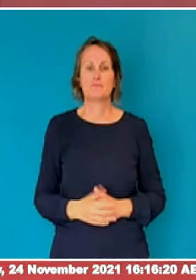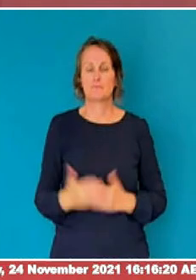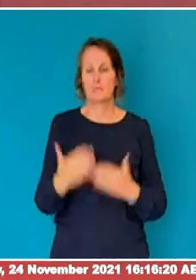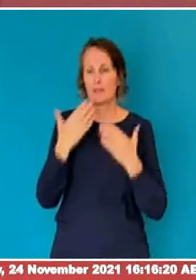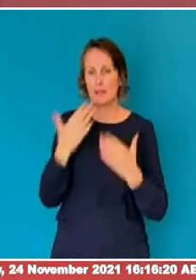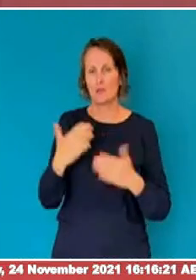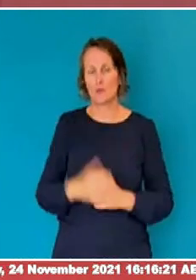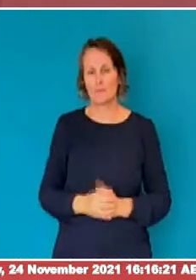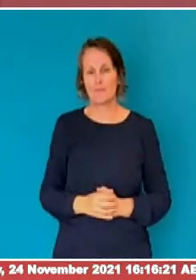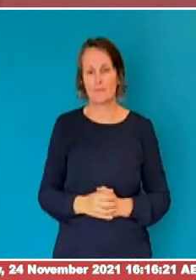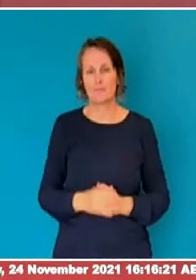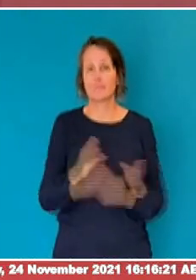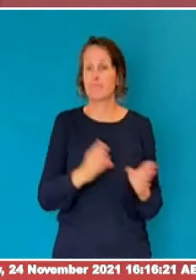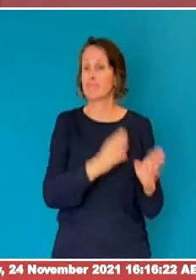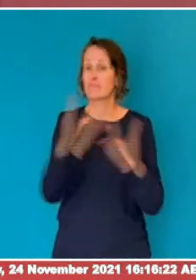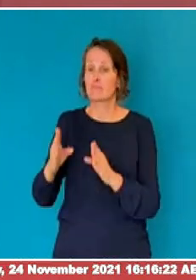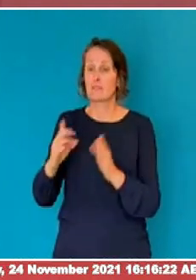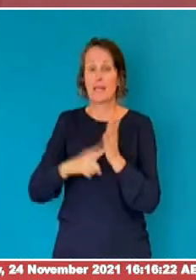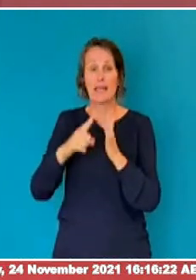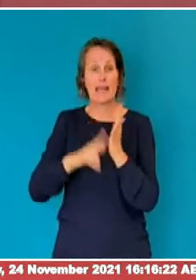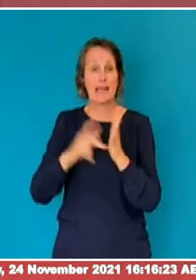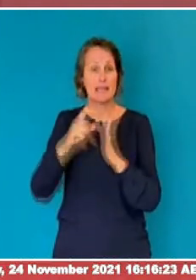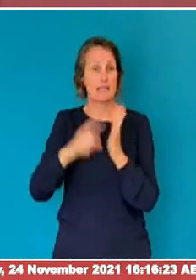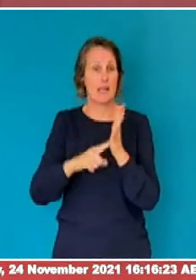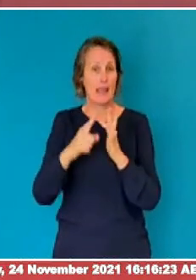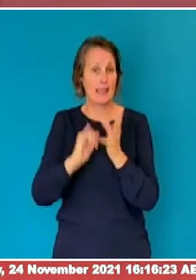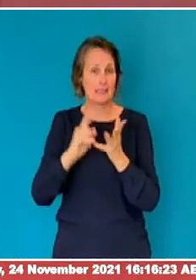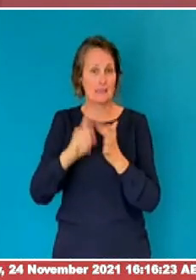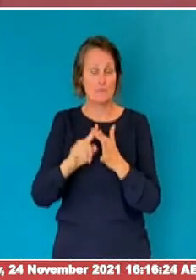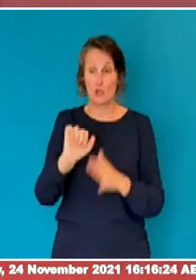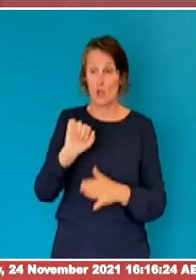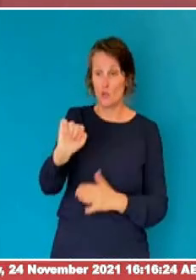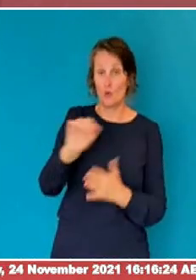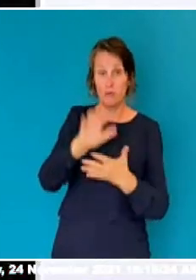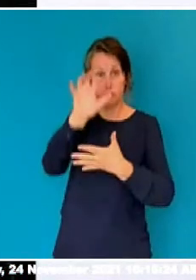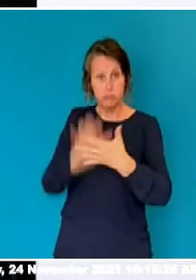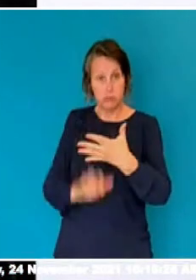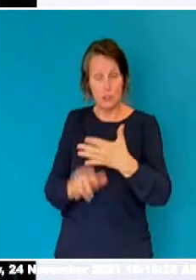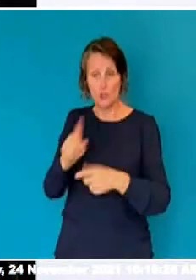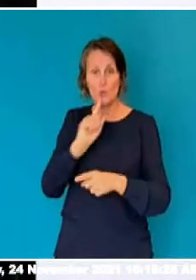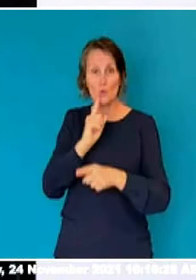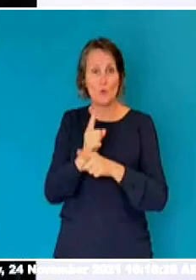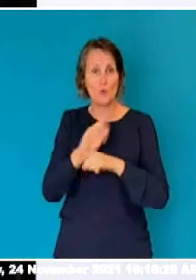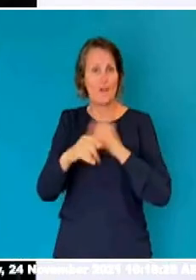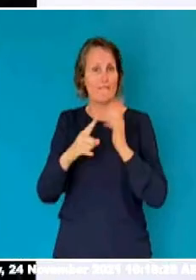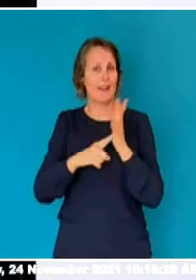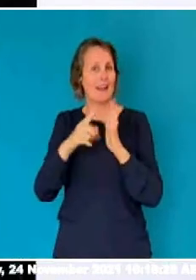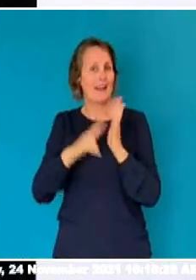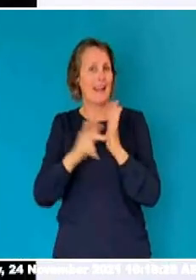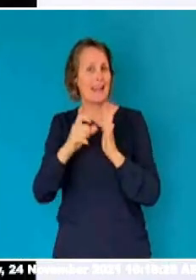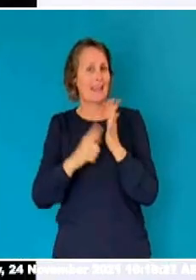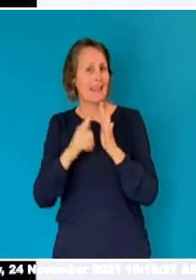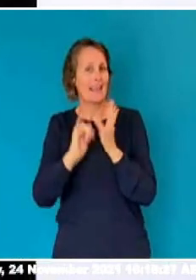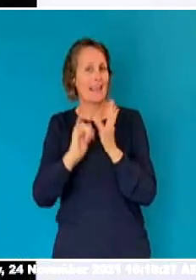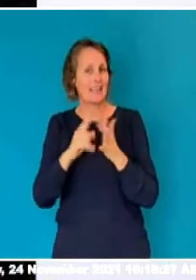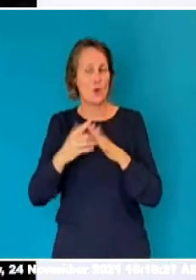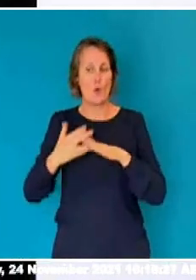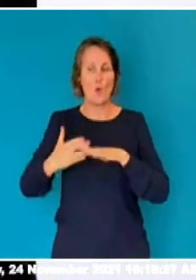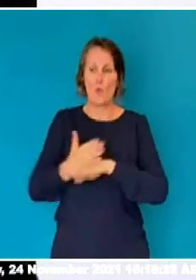If I can turn to you now, Ms Stewart. In your statement you have described Lendlease's workplace support program.